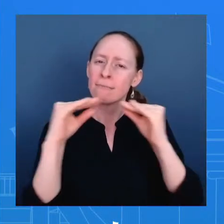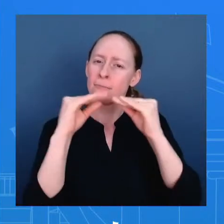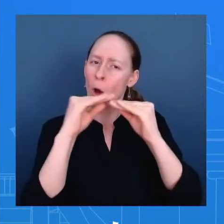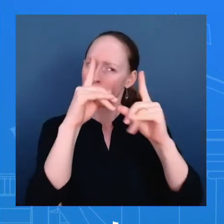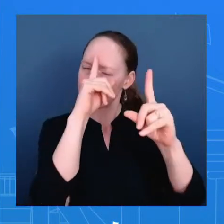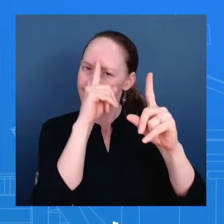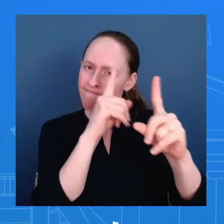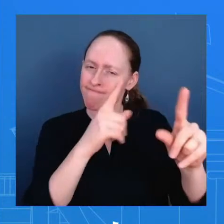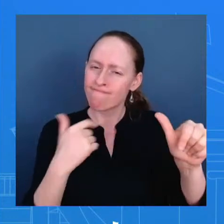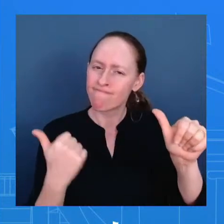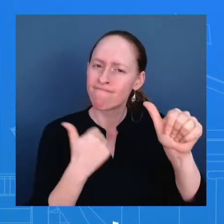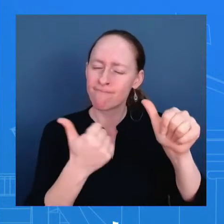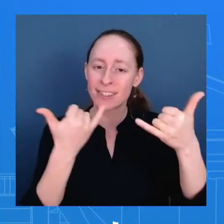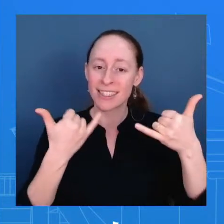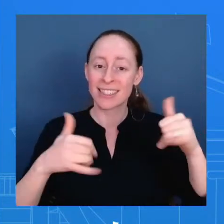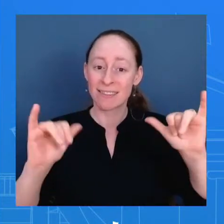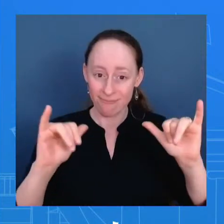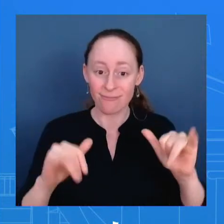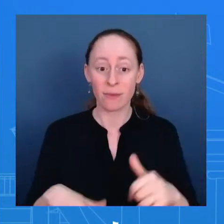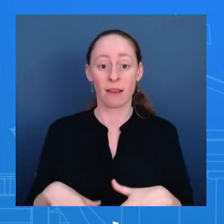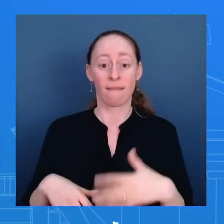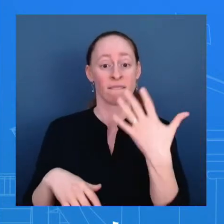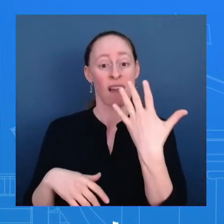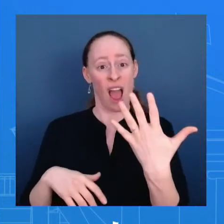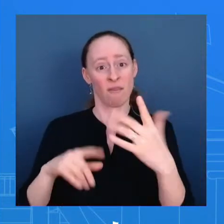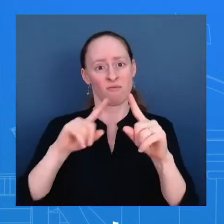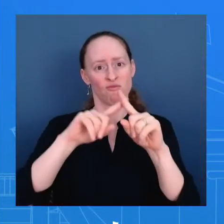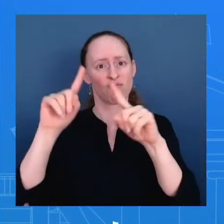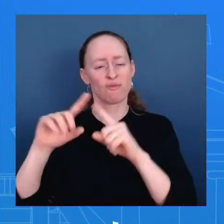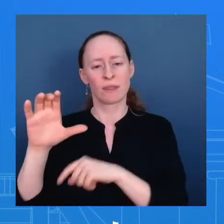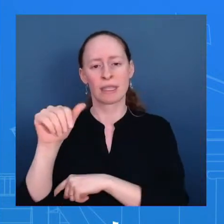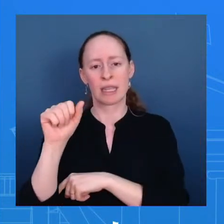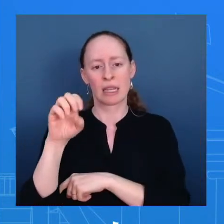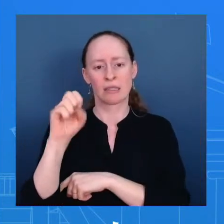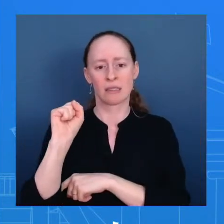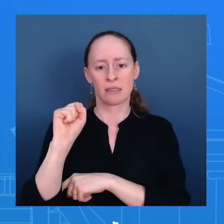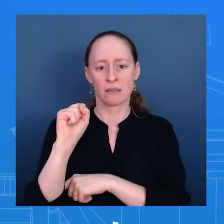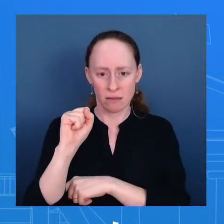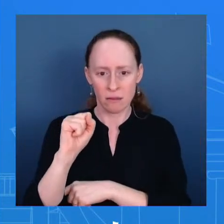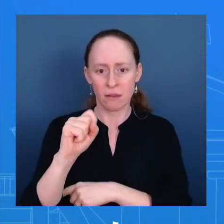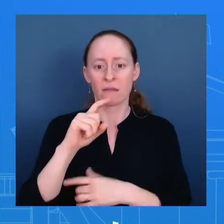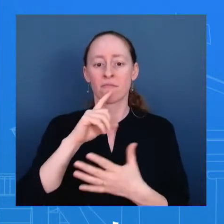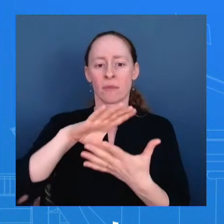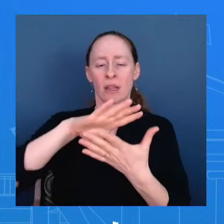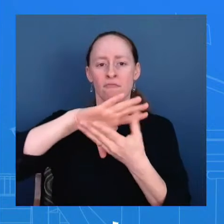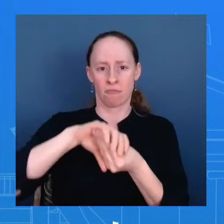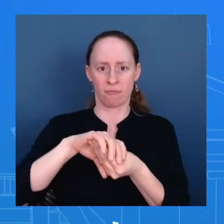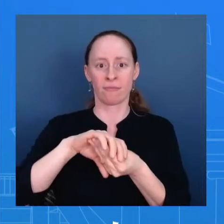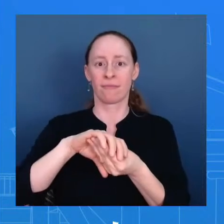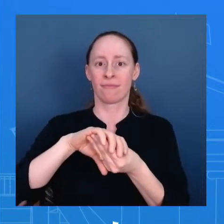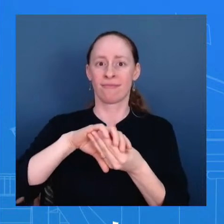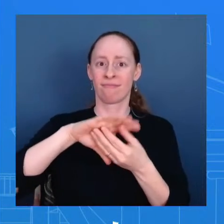that were consolidated in Brown v. Board were present today. Tomorrow, the President is going to deliver remarks